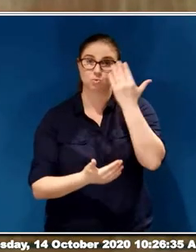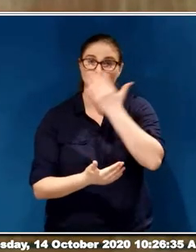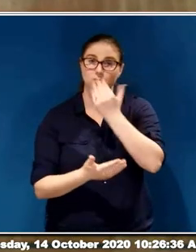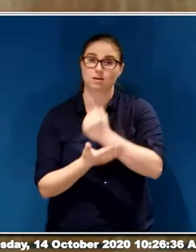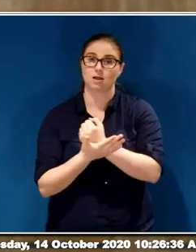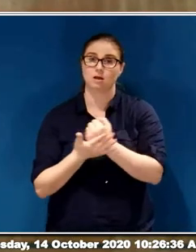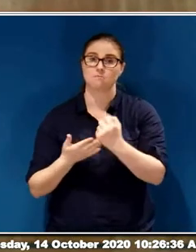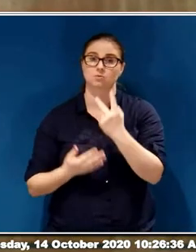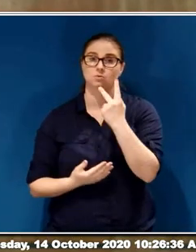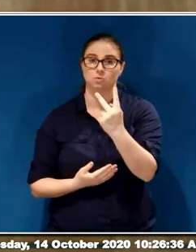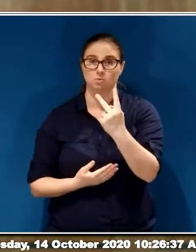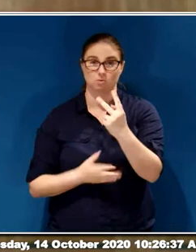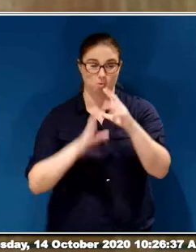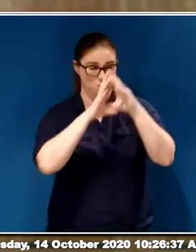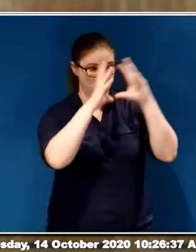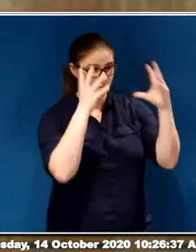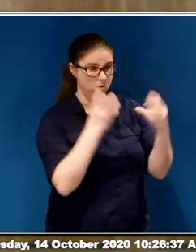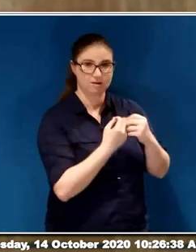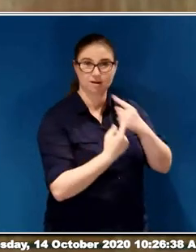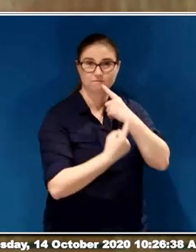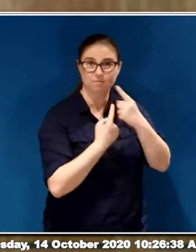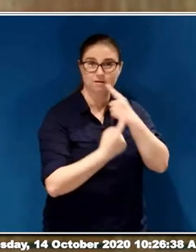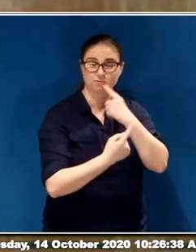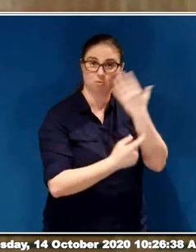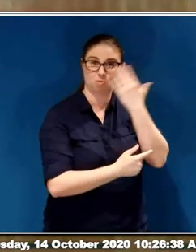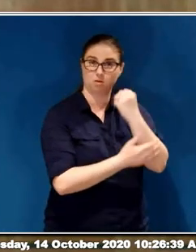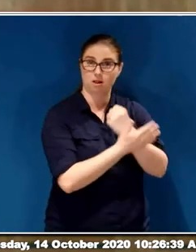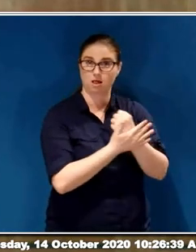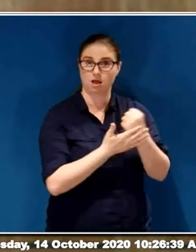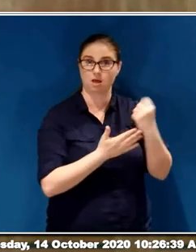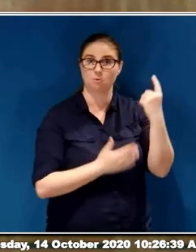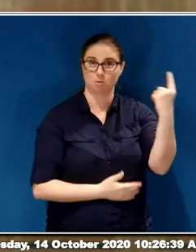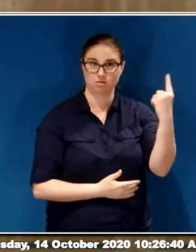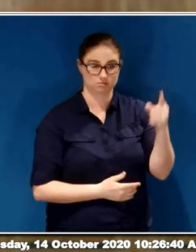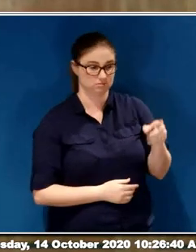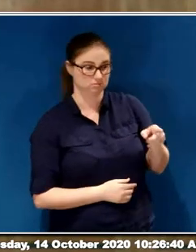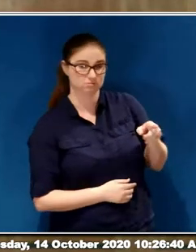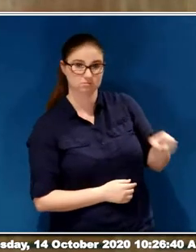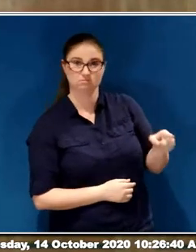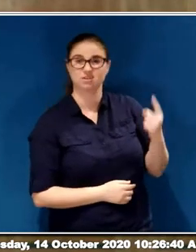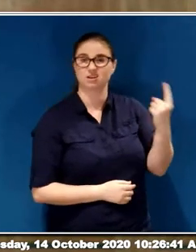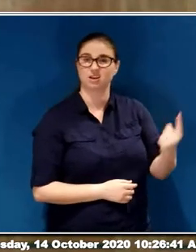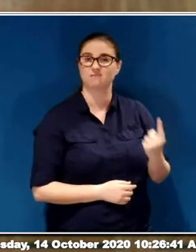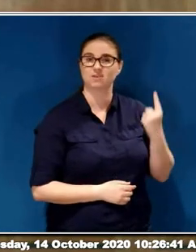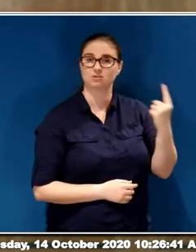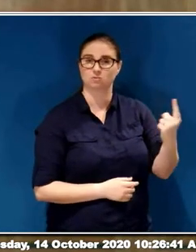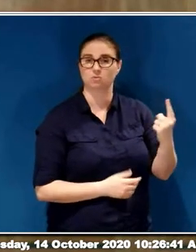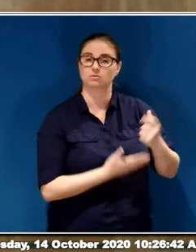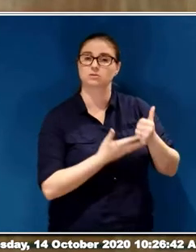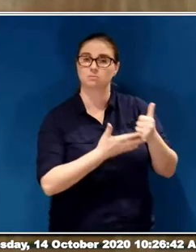So Kobe's individual support plan was provided to School 2.